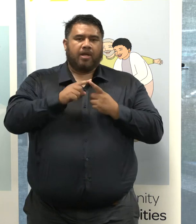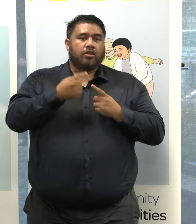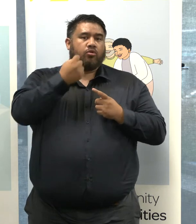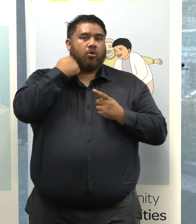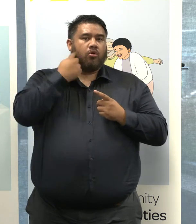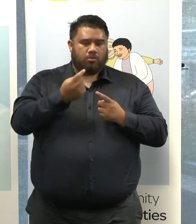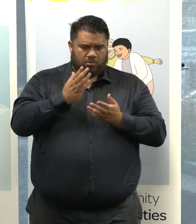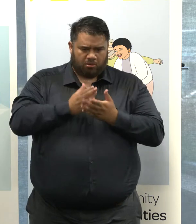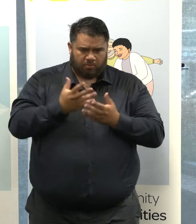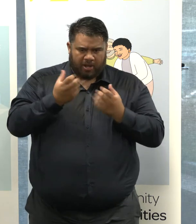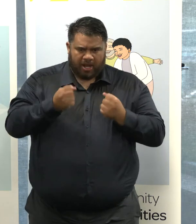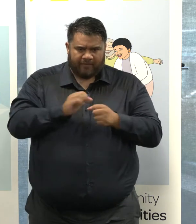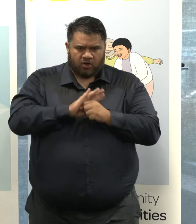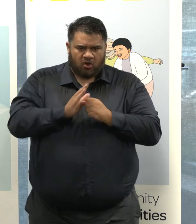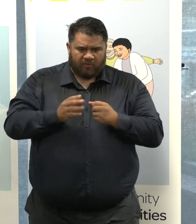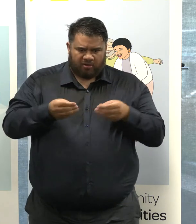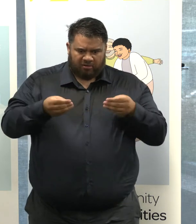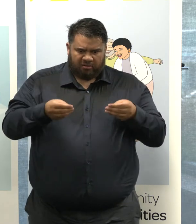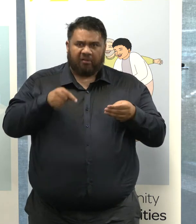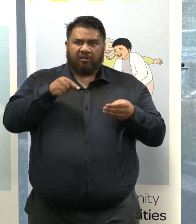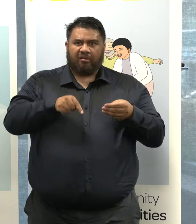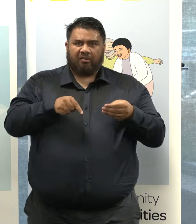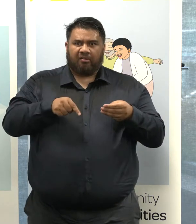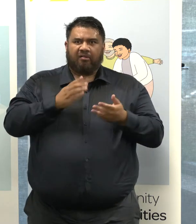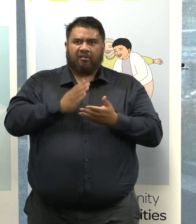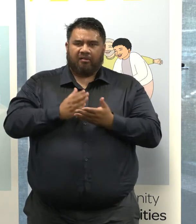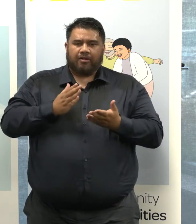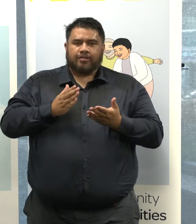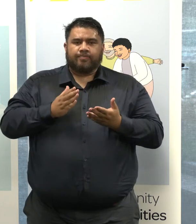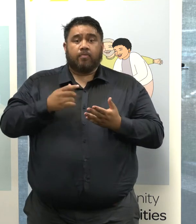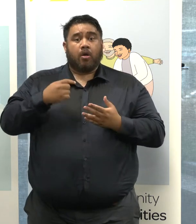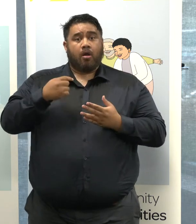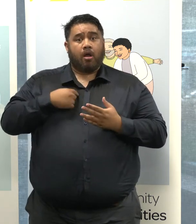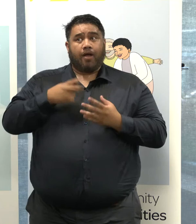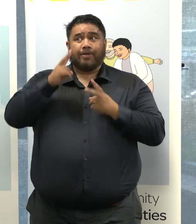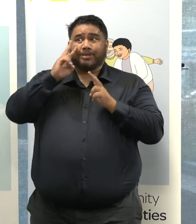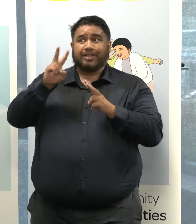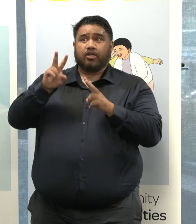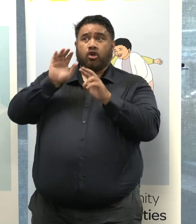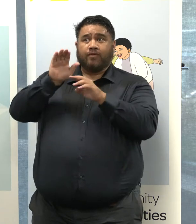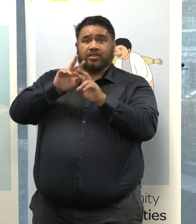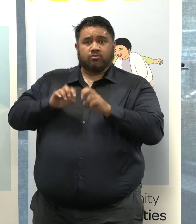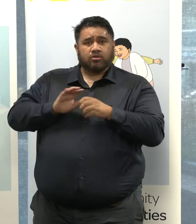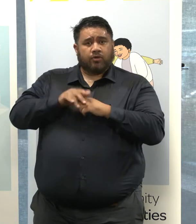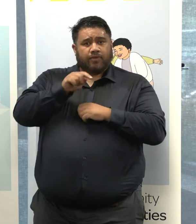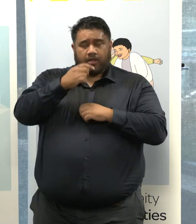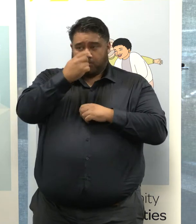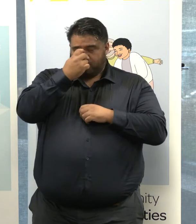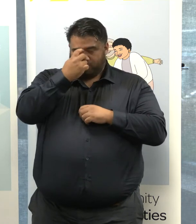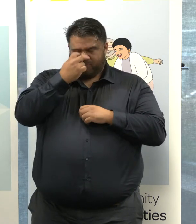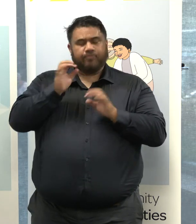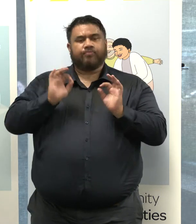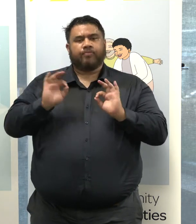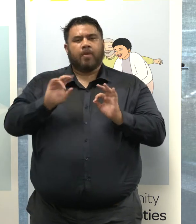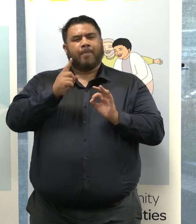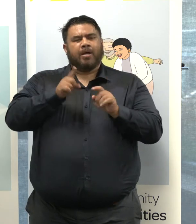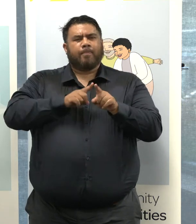illness. And some people are swabbing both the throat and the nose and finding they are returning a positive test.